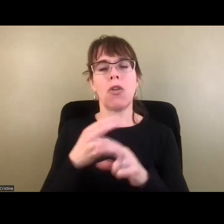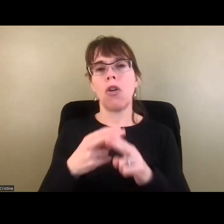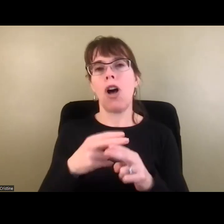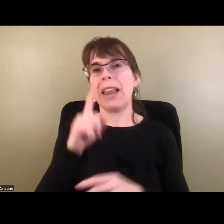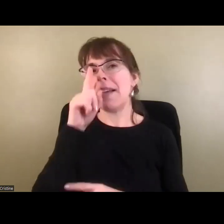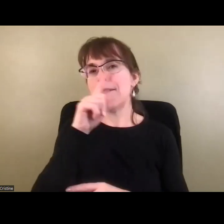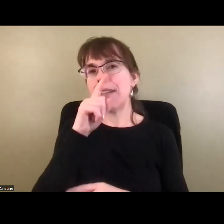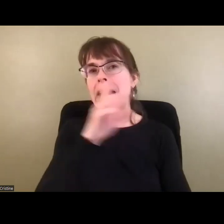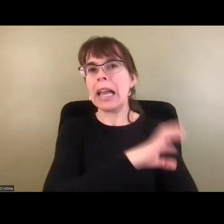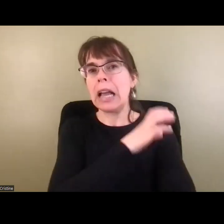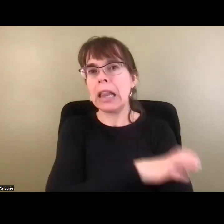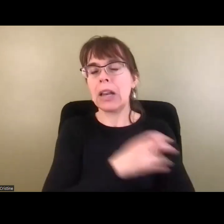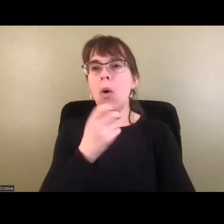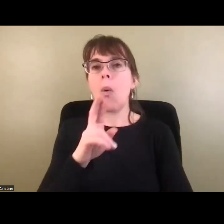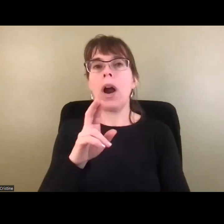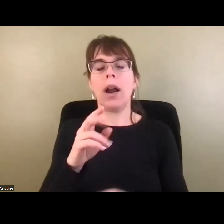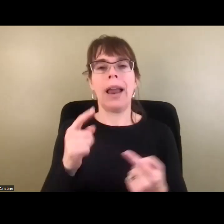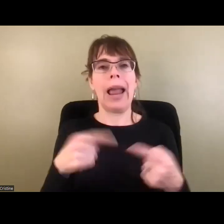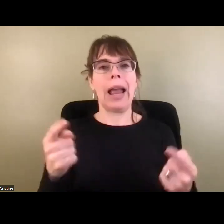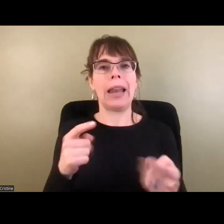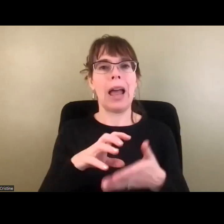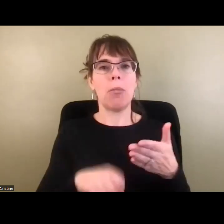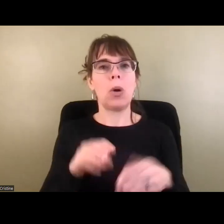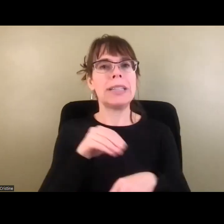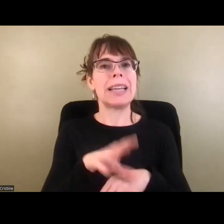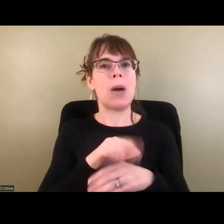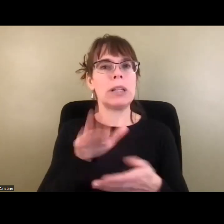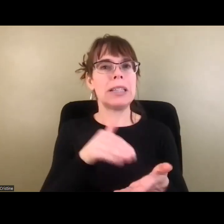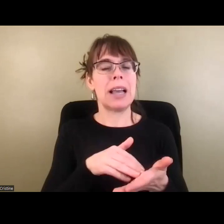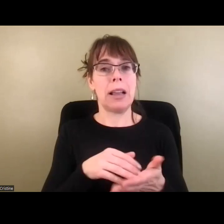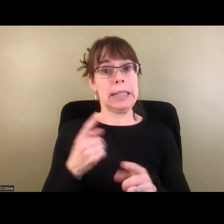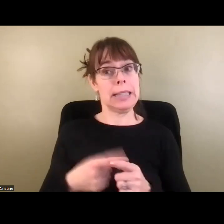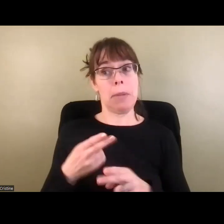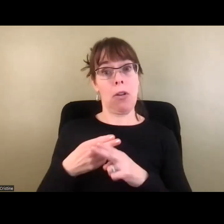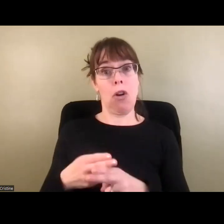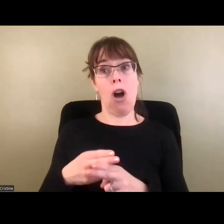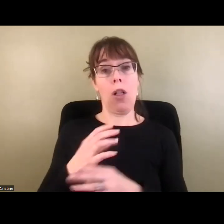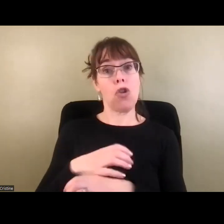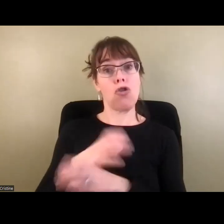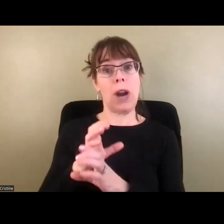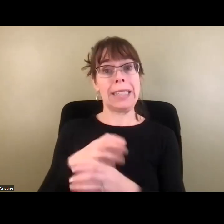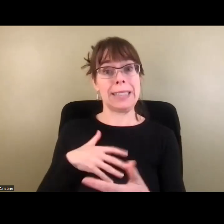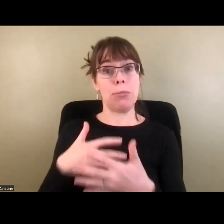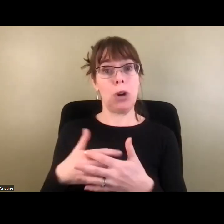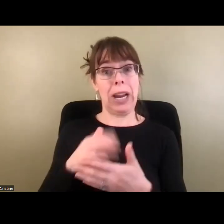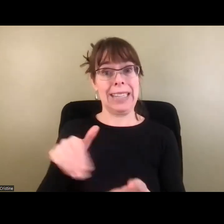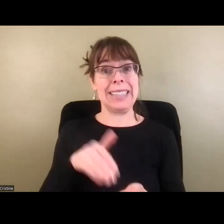or anti-abortion counseling centers. Often they identify as crisis pregnancy centers. So you might be familiar with that language.